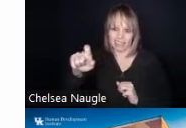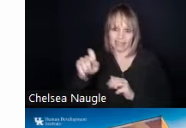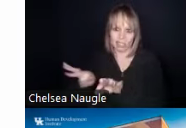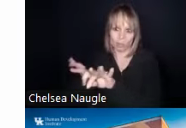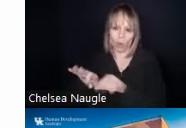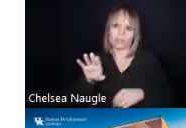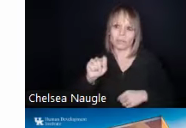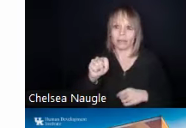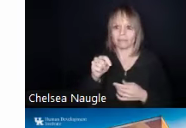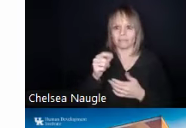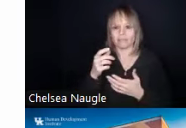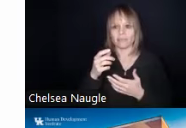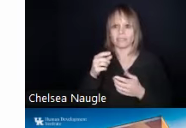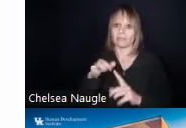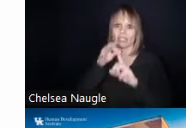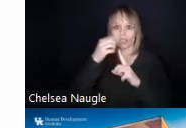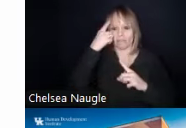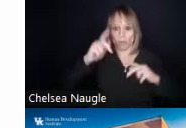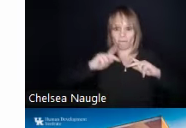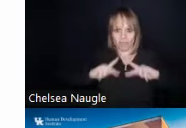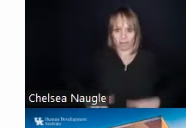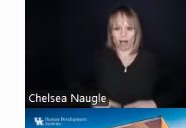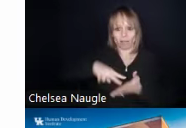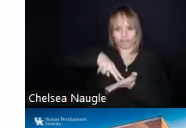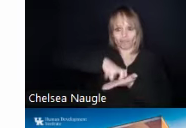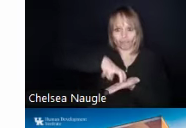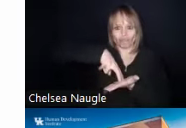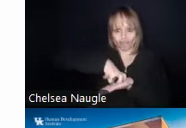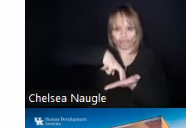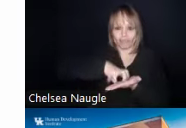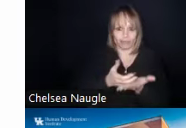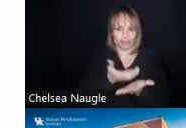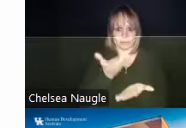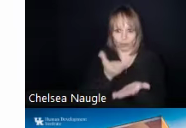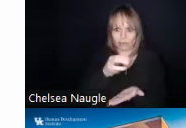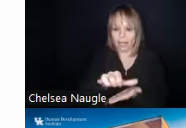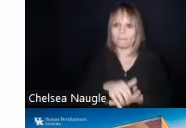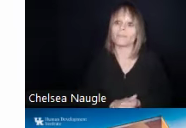especially free squats. Uh so you can see here there's a lot of co-morbidities too that have to be considered. I asked